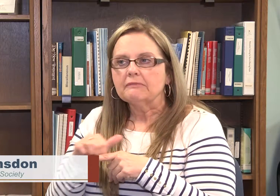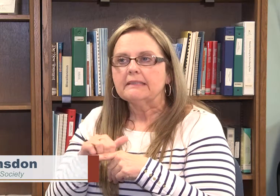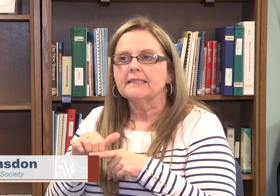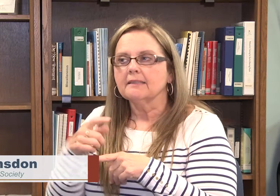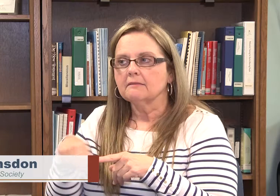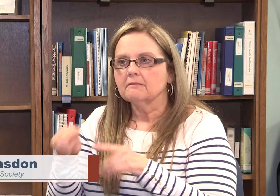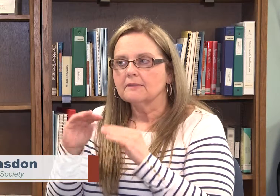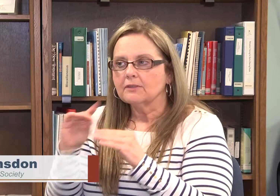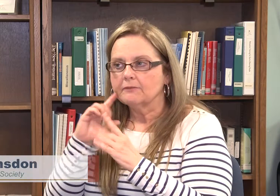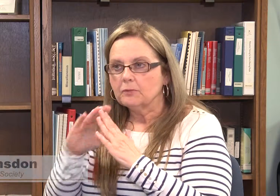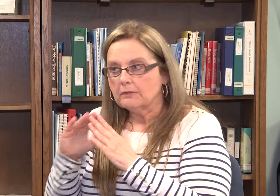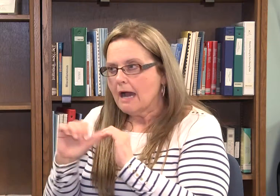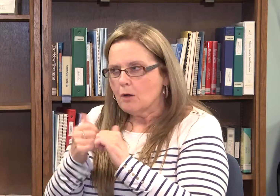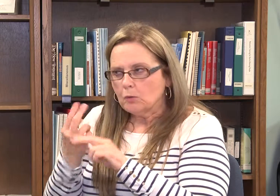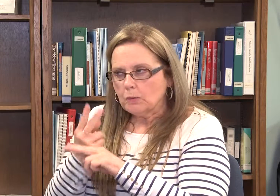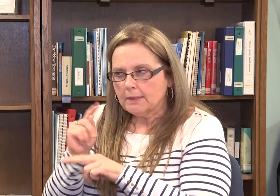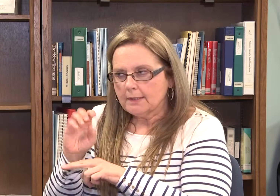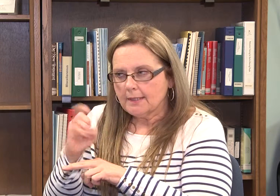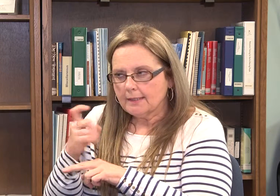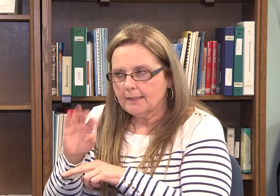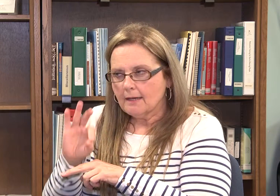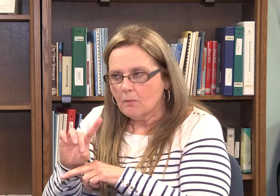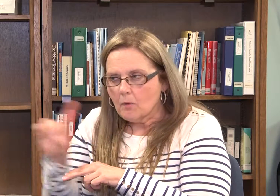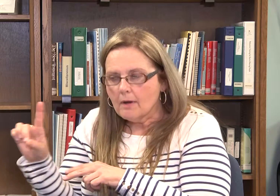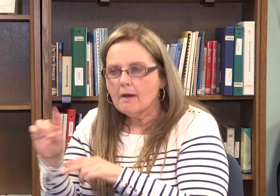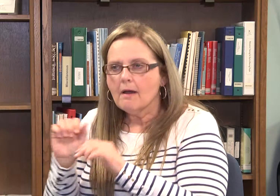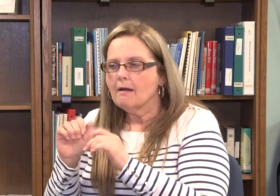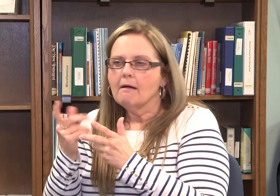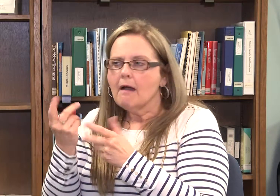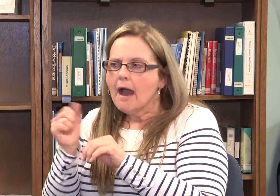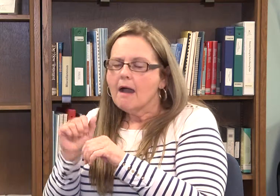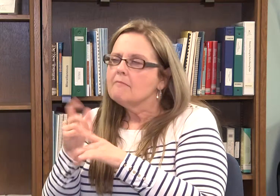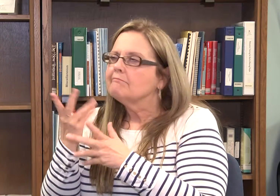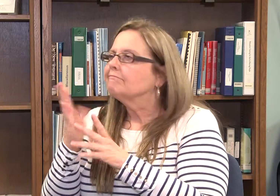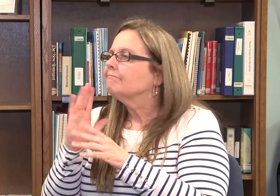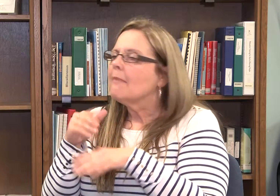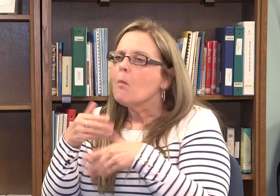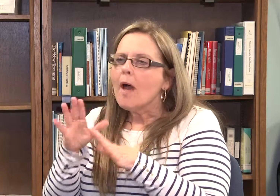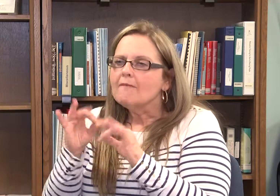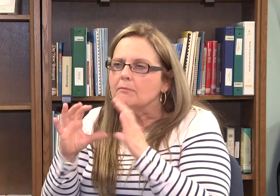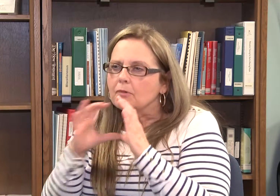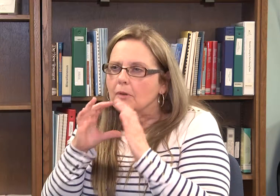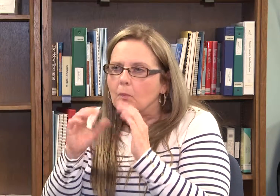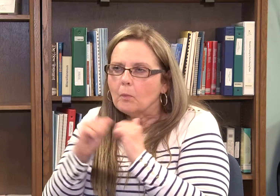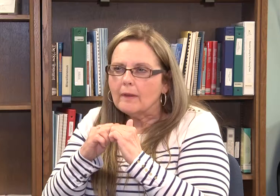so talking to the deaf community and educate them on how to tex,t how